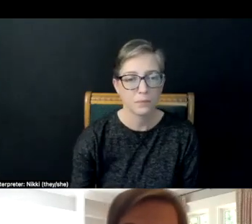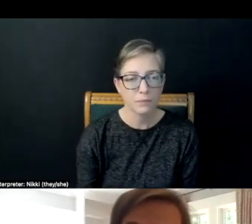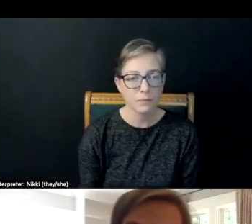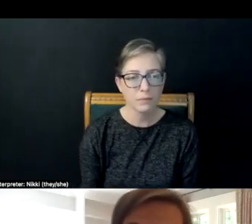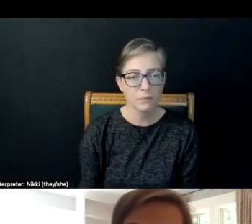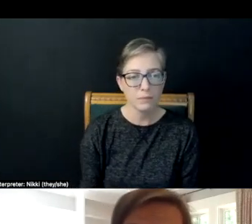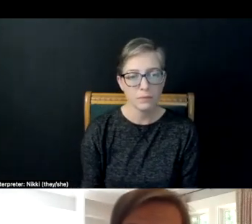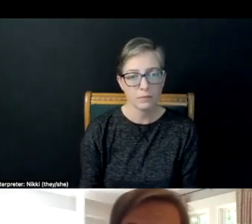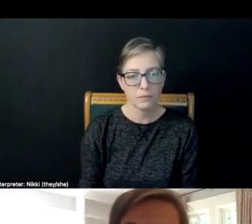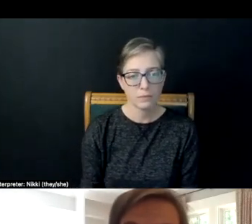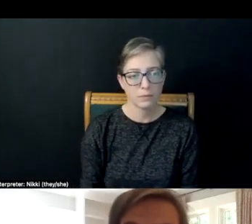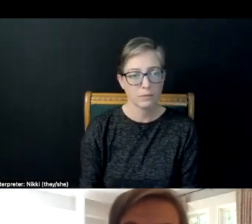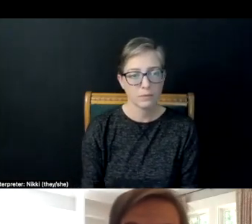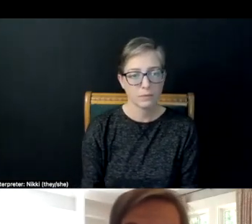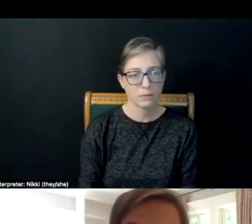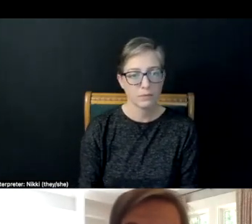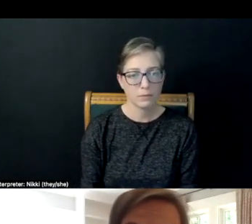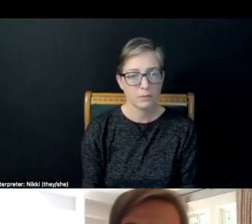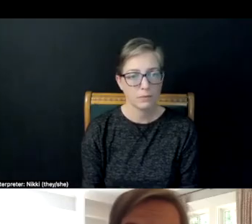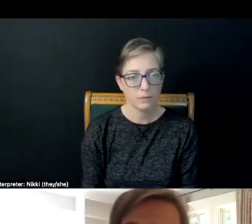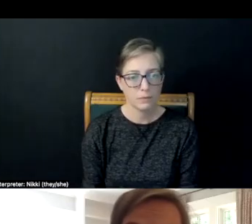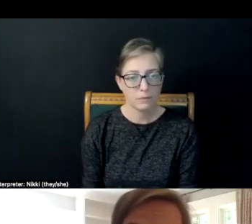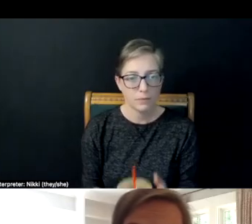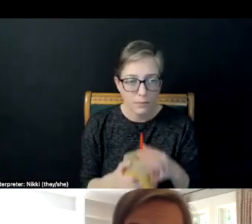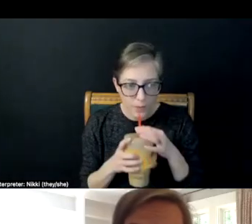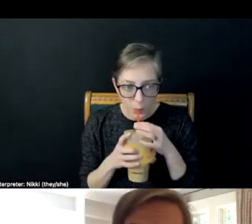lead lives that are not, that are as rich and complex as their own.